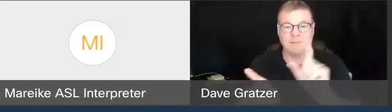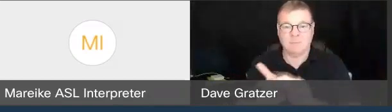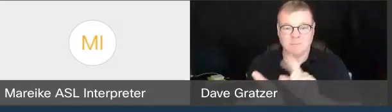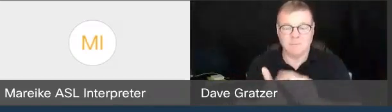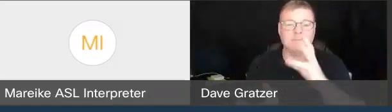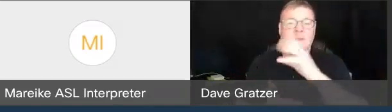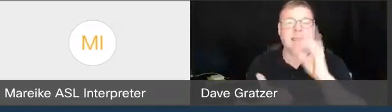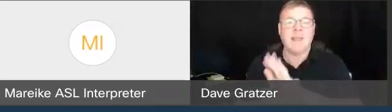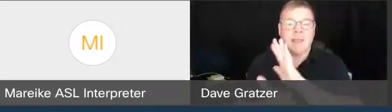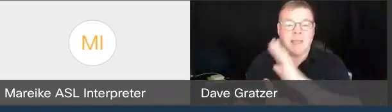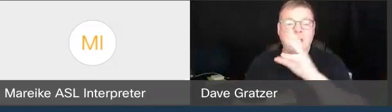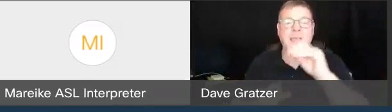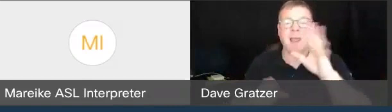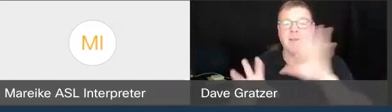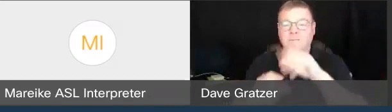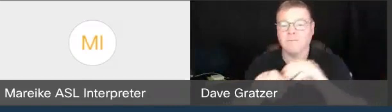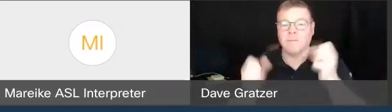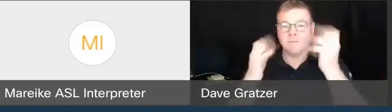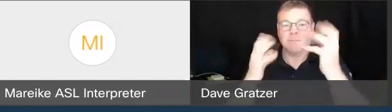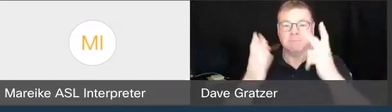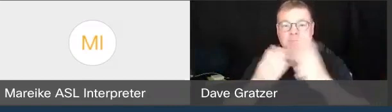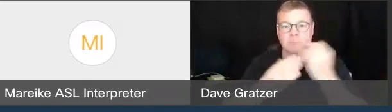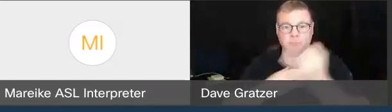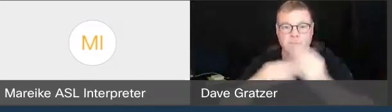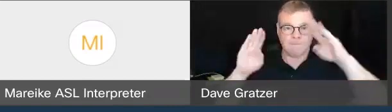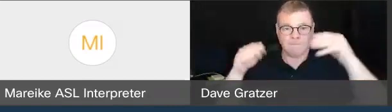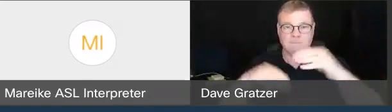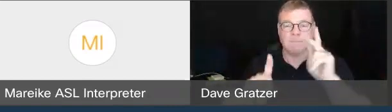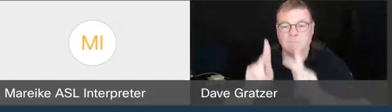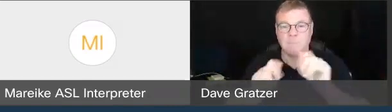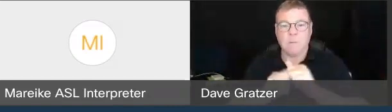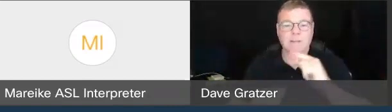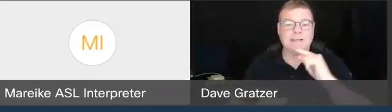and has been involved in dozens of projects, focused on persons with severe mental illnesses.